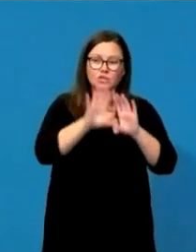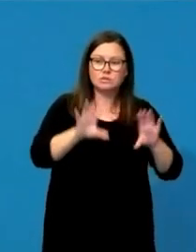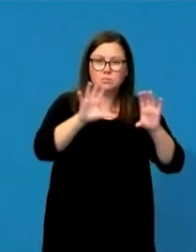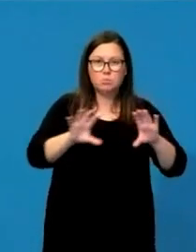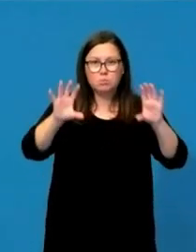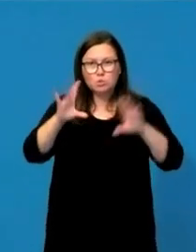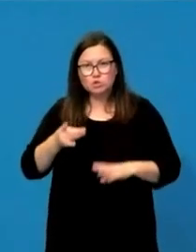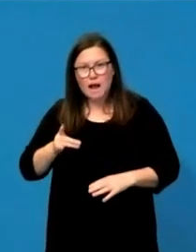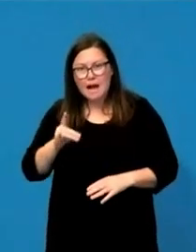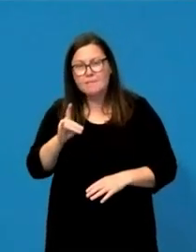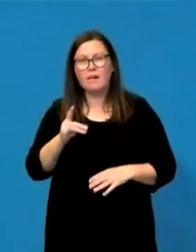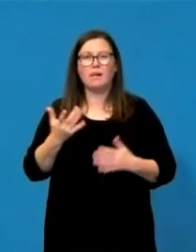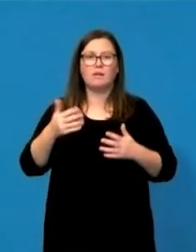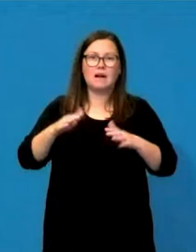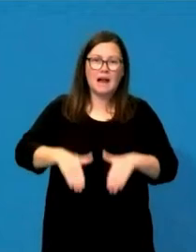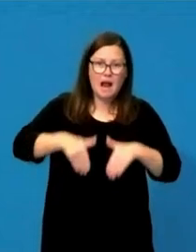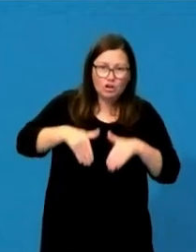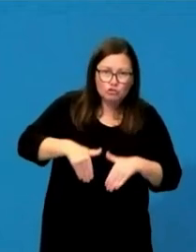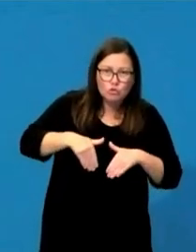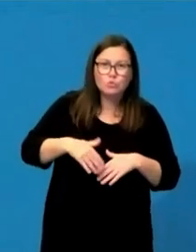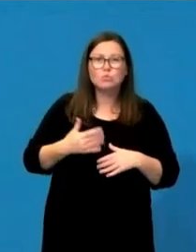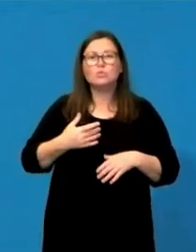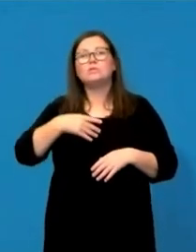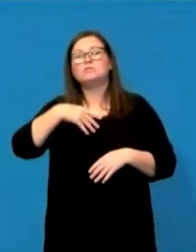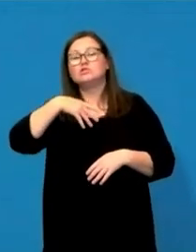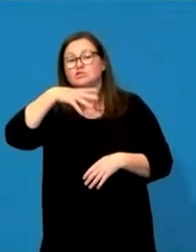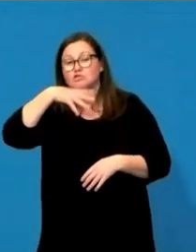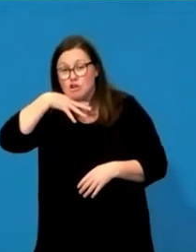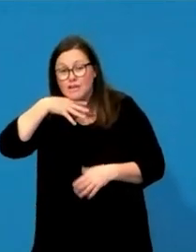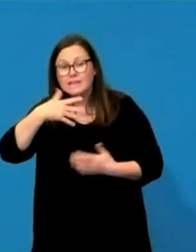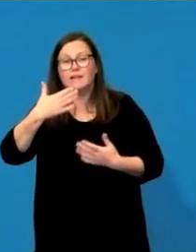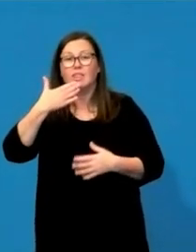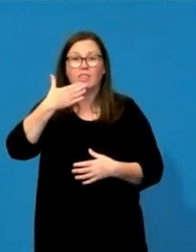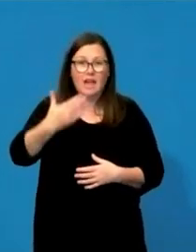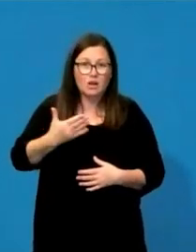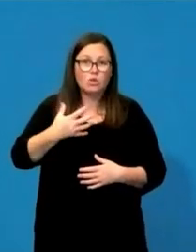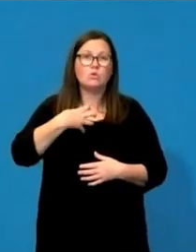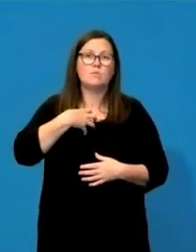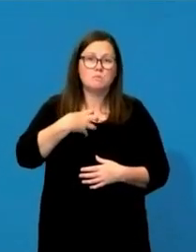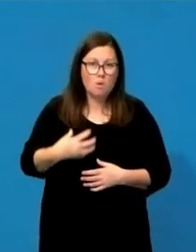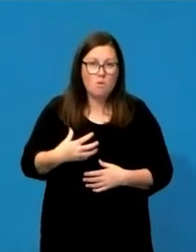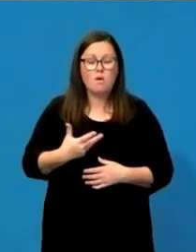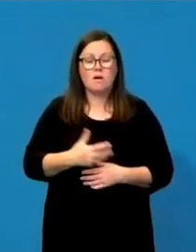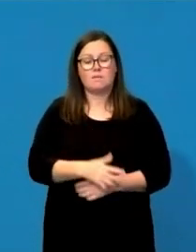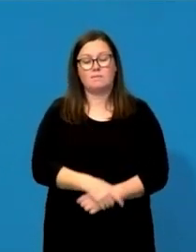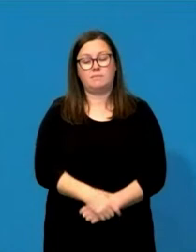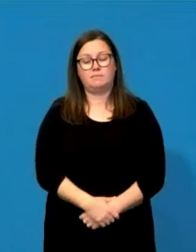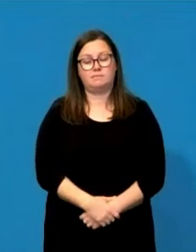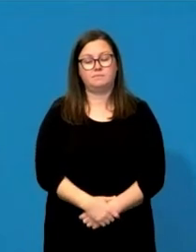kangaroo. And, yeah, "thank you" and "more". So he's - he's got that.